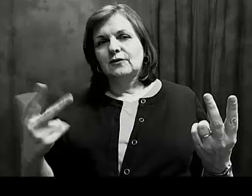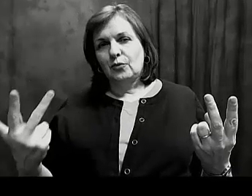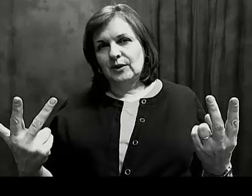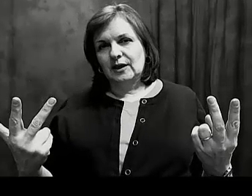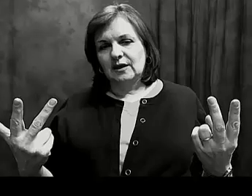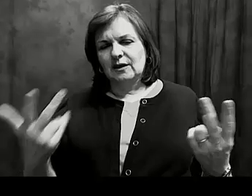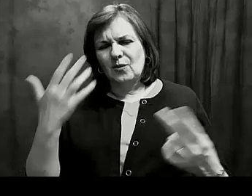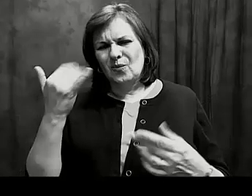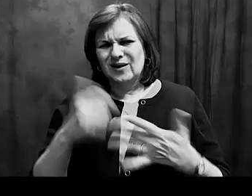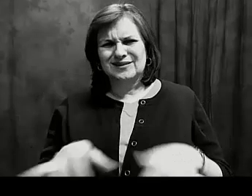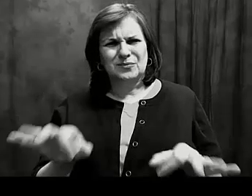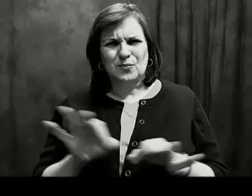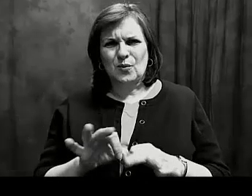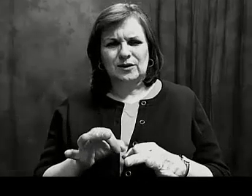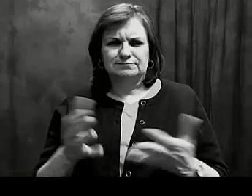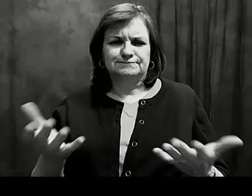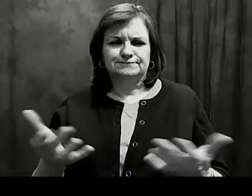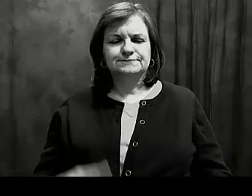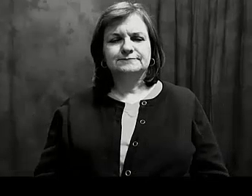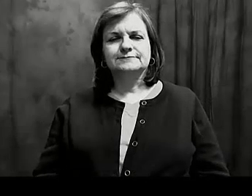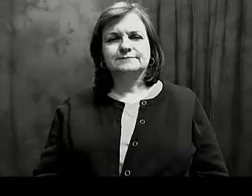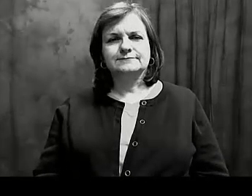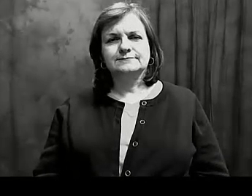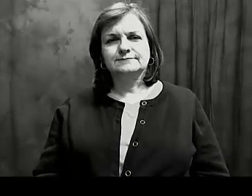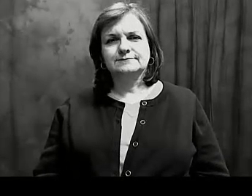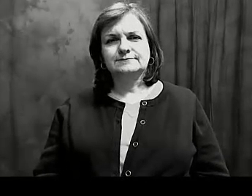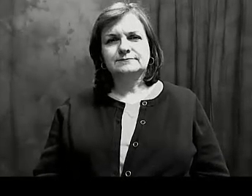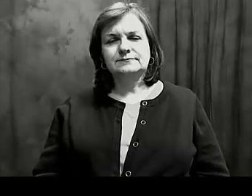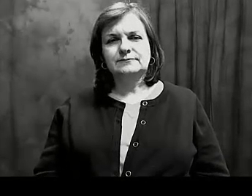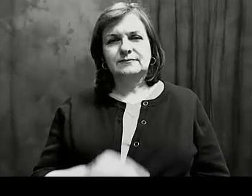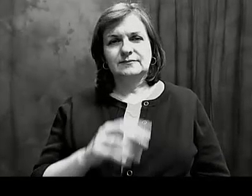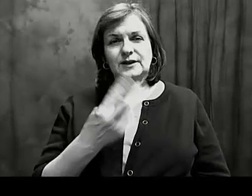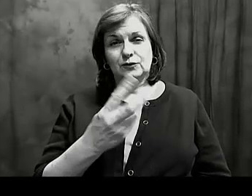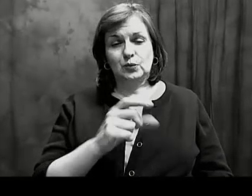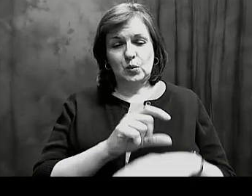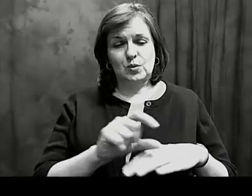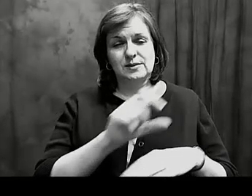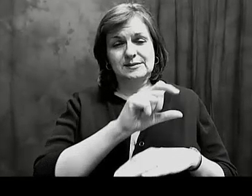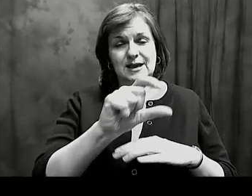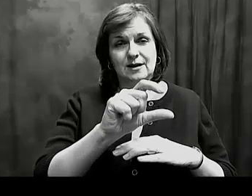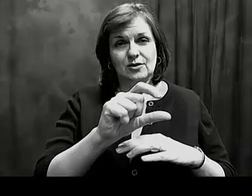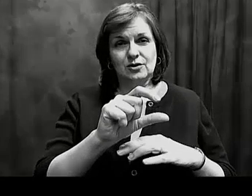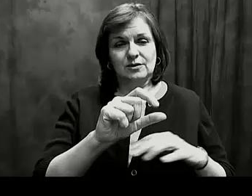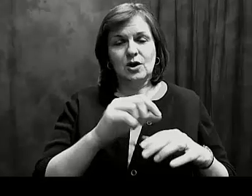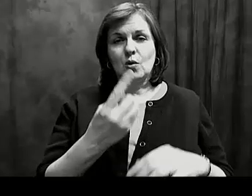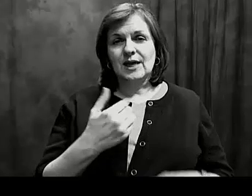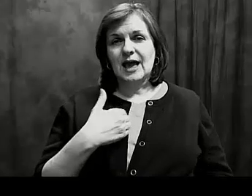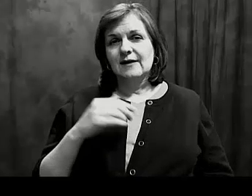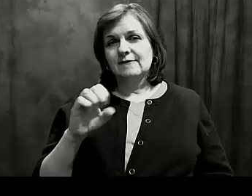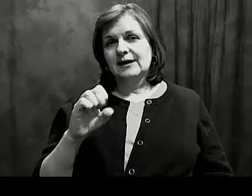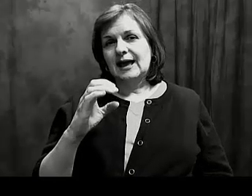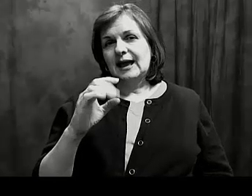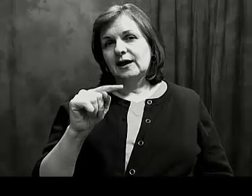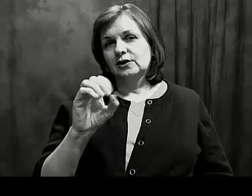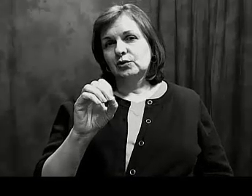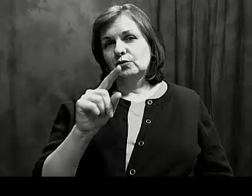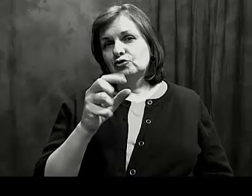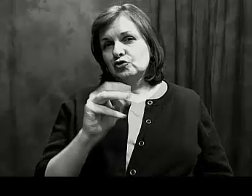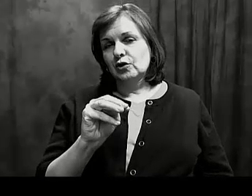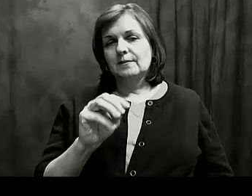why is this important well when we look at this all our diploblasts only have an ectoderm and an endoderm